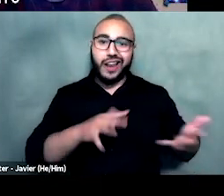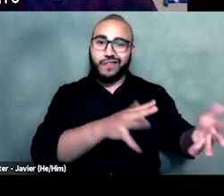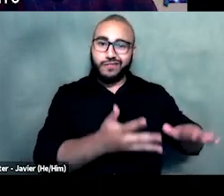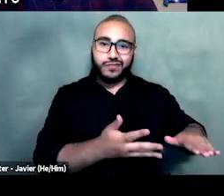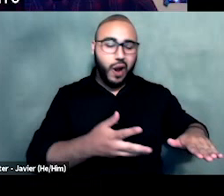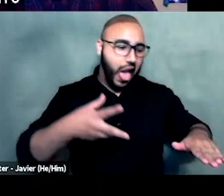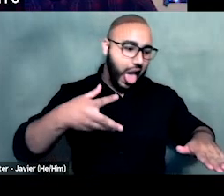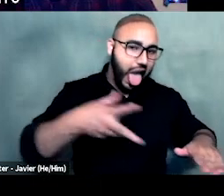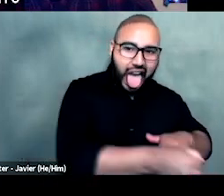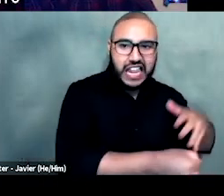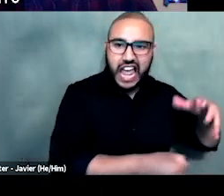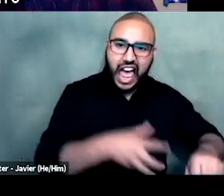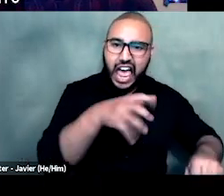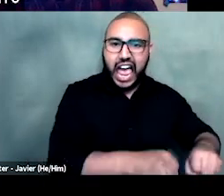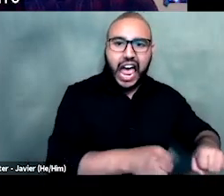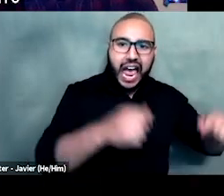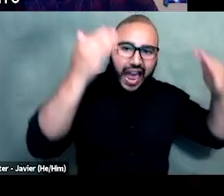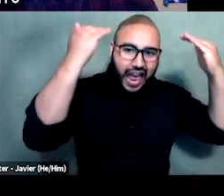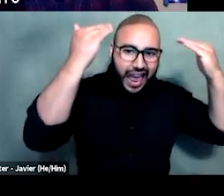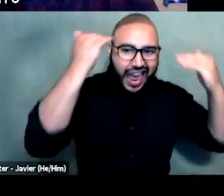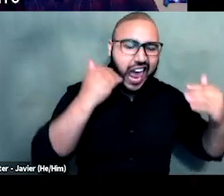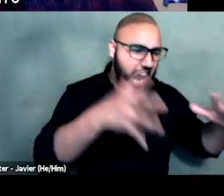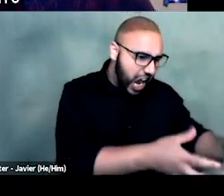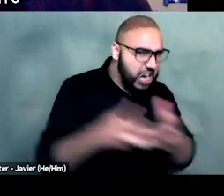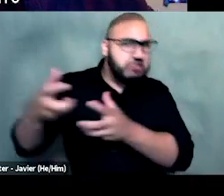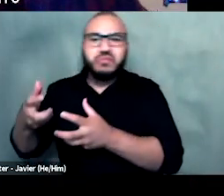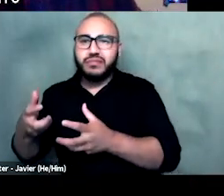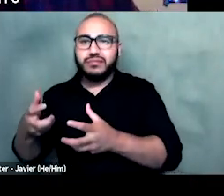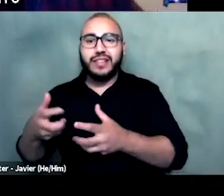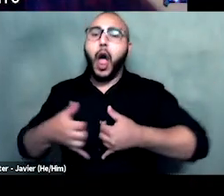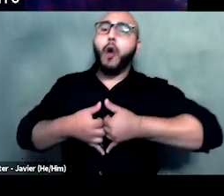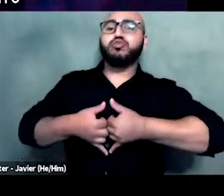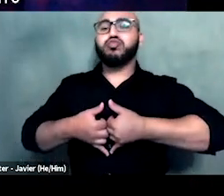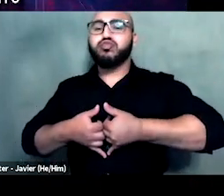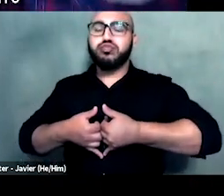Americans and take home war trophies. There's a lot of history of this, there's a book that